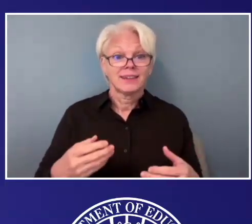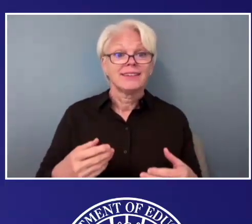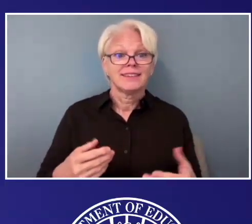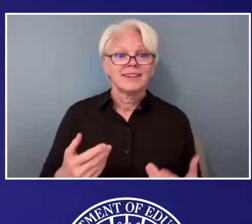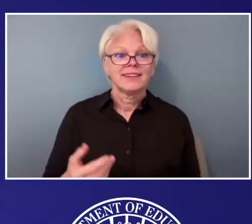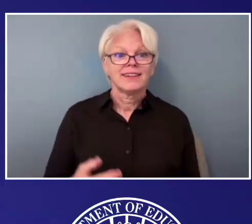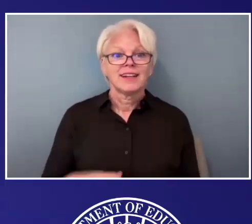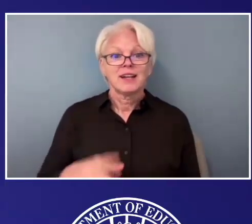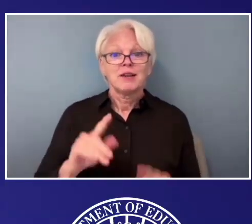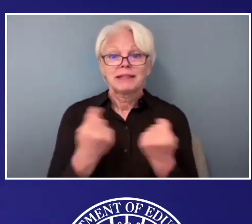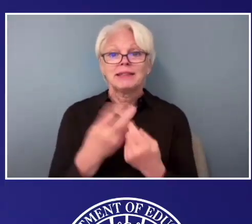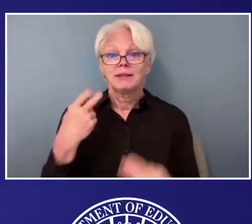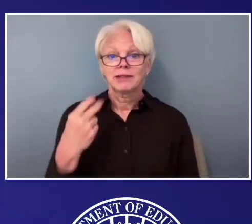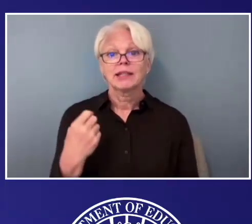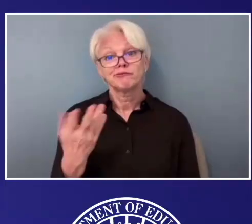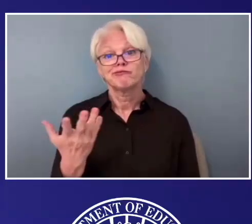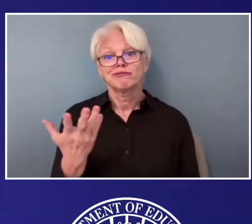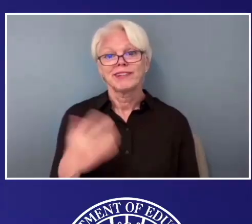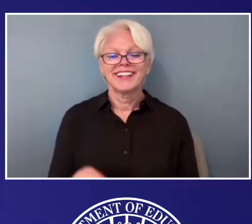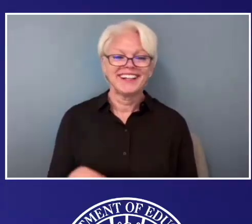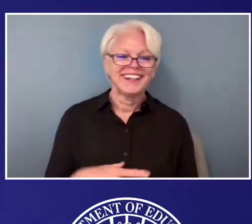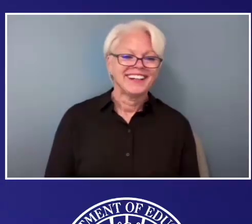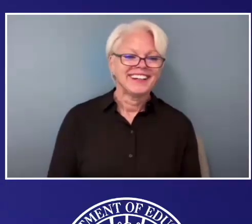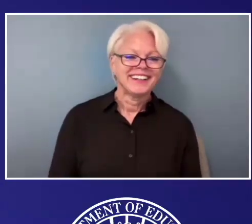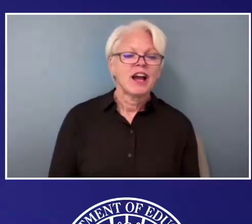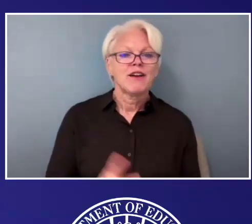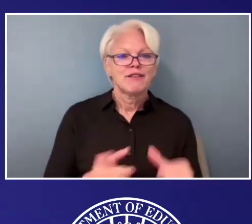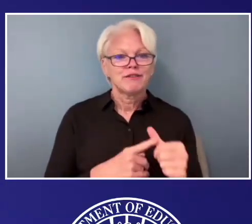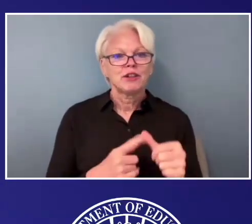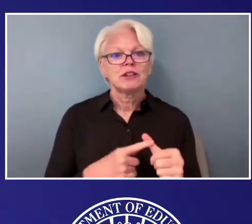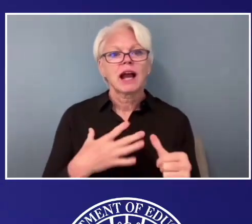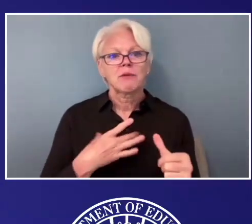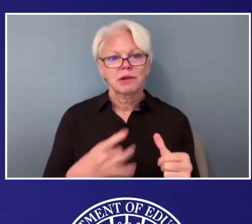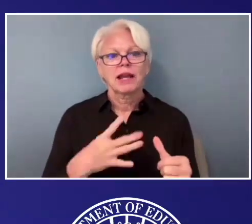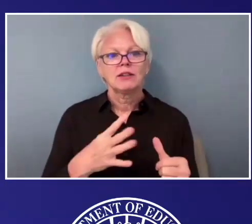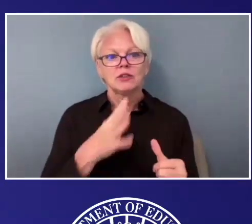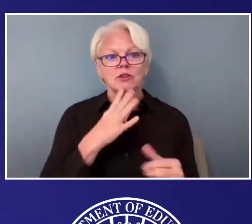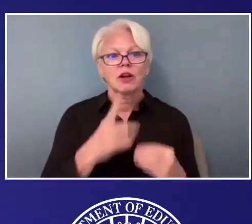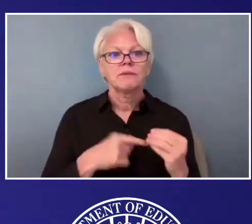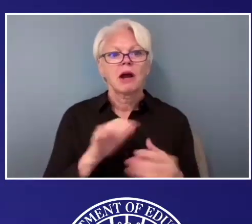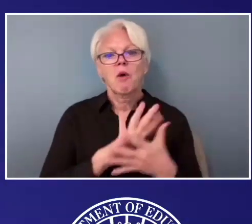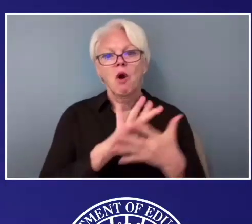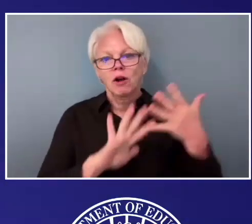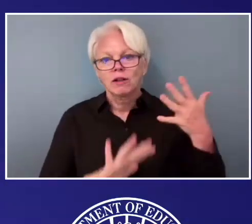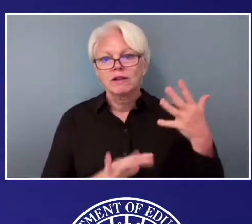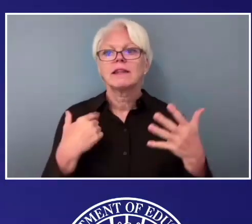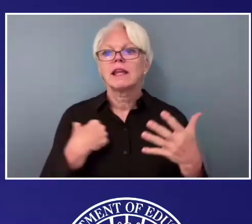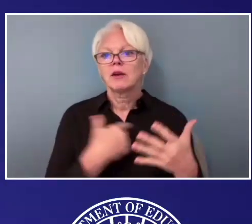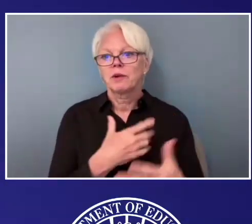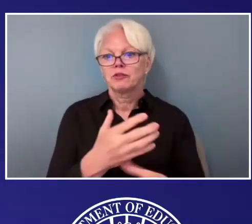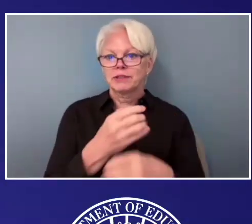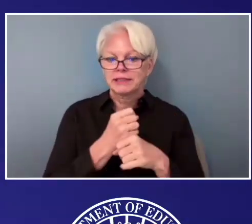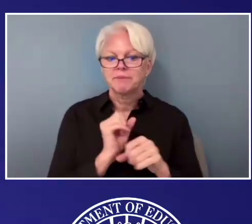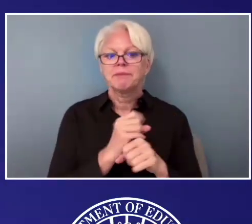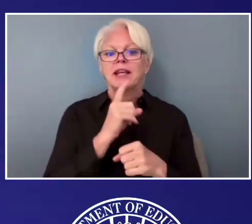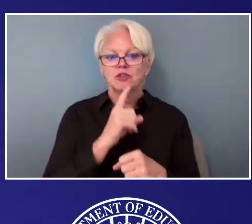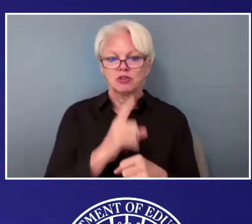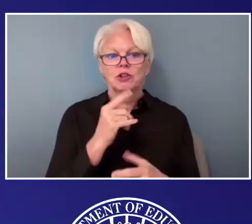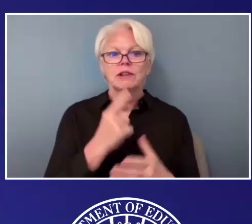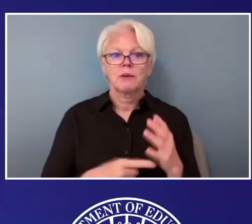yeah. All right, so the first thing I would like to do is go over all of the items that we've received to make sure the ones that we've responded to and tell you where we